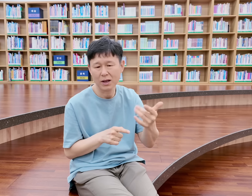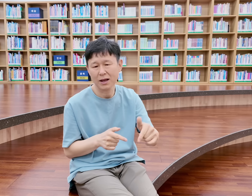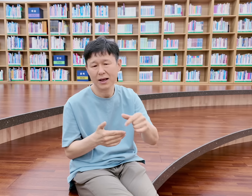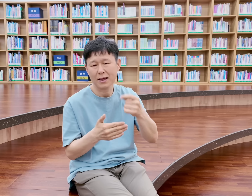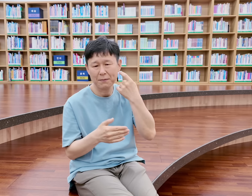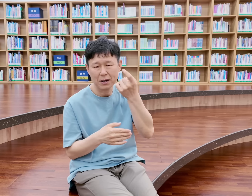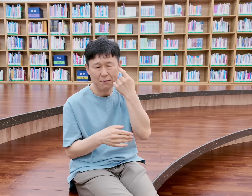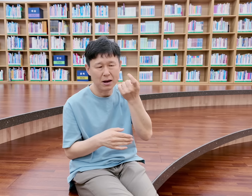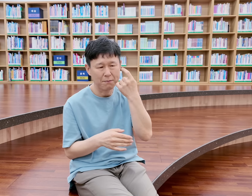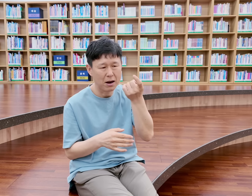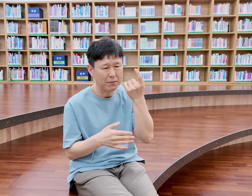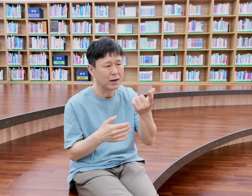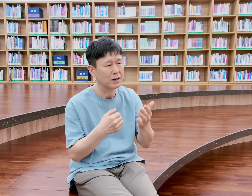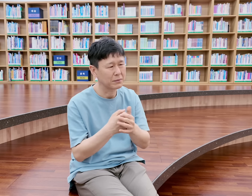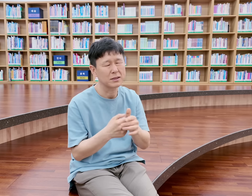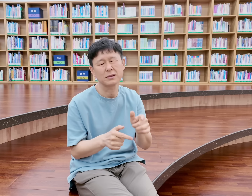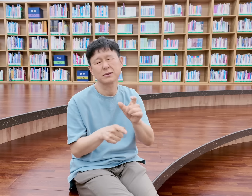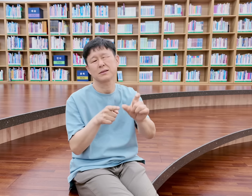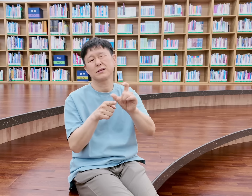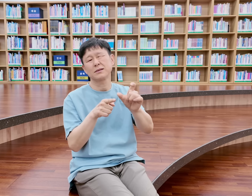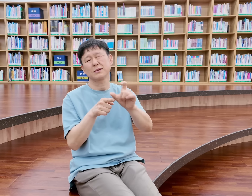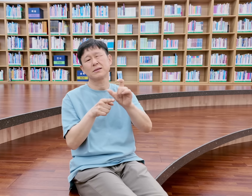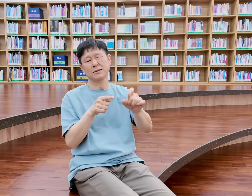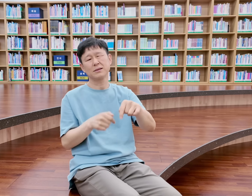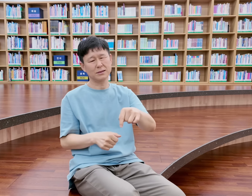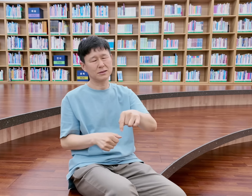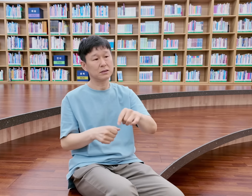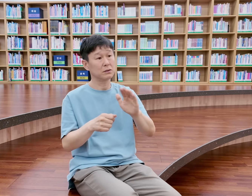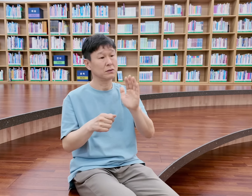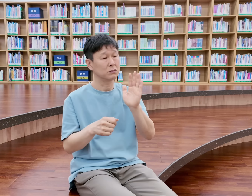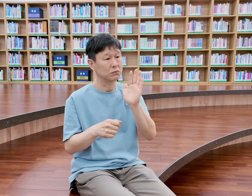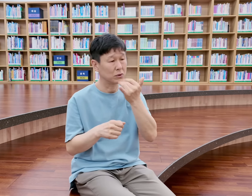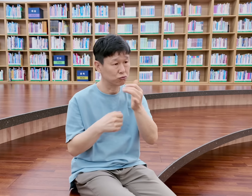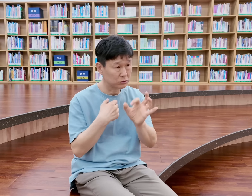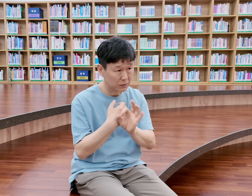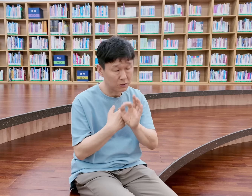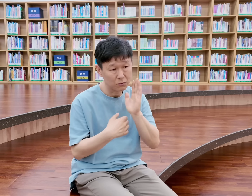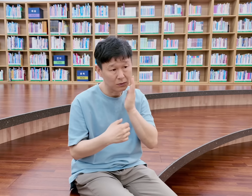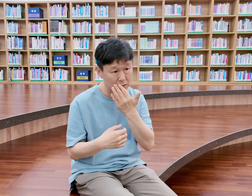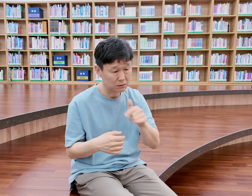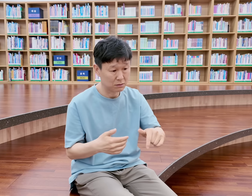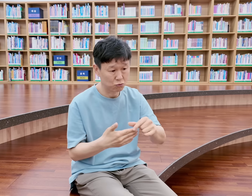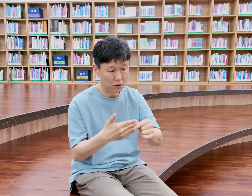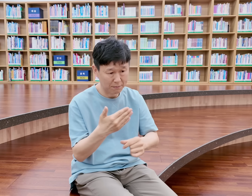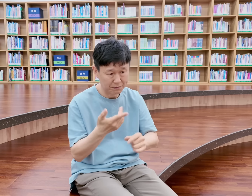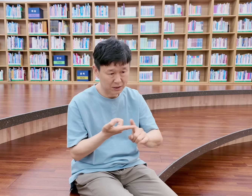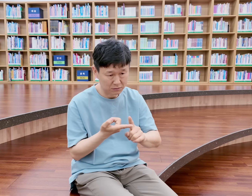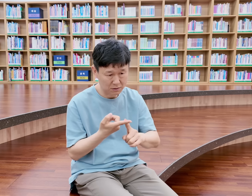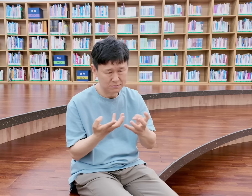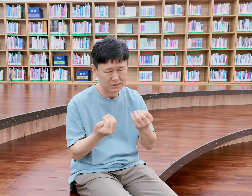and I have to think of ideas. I hope that as many deaf people as possible will come here